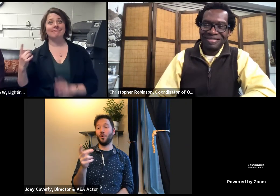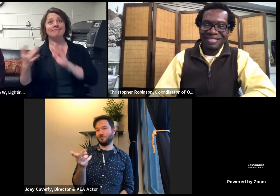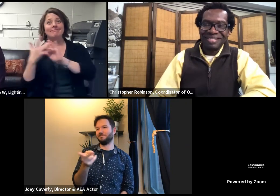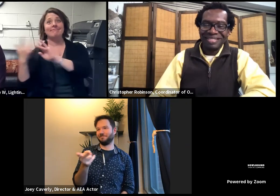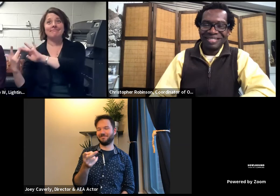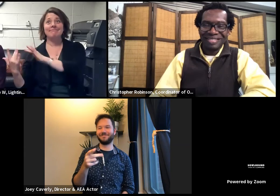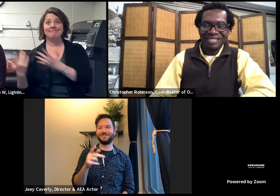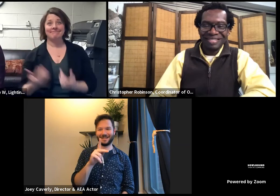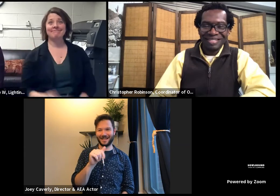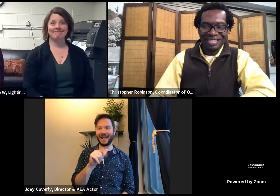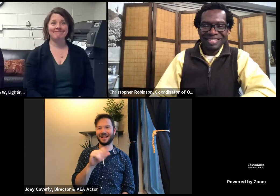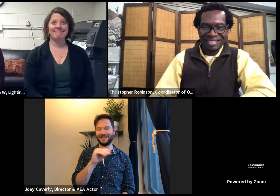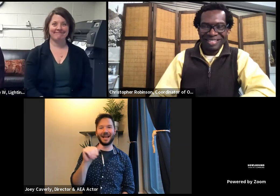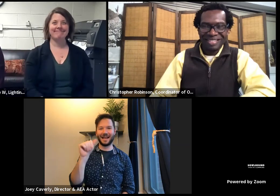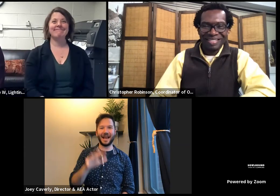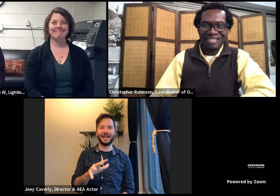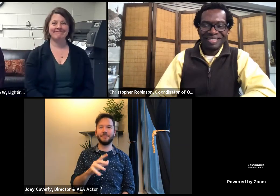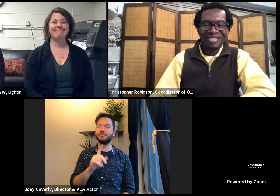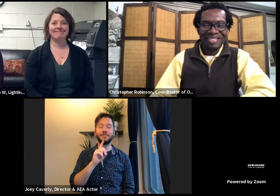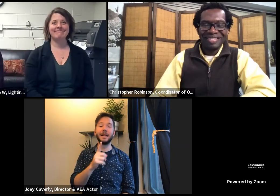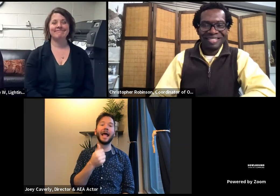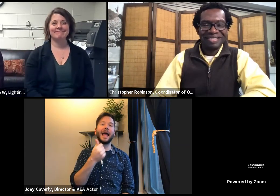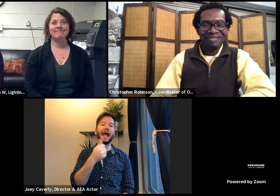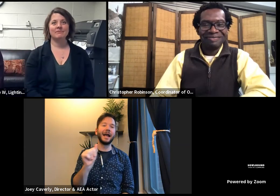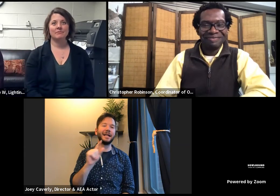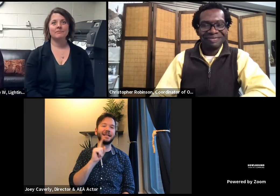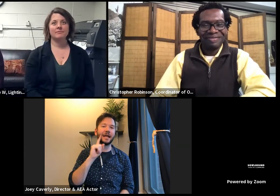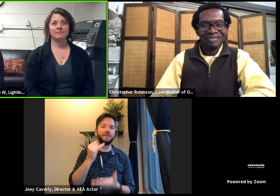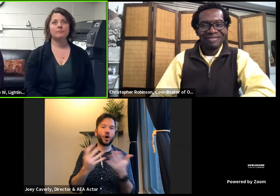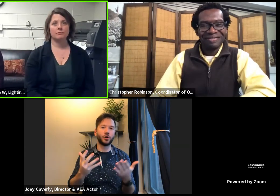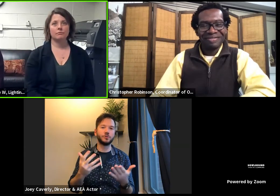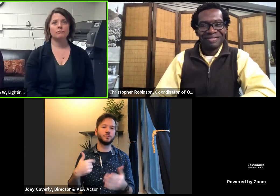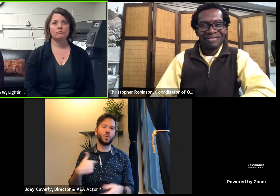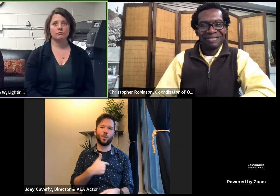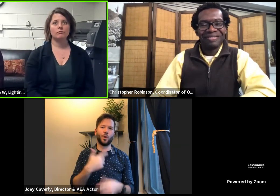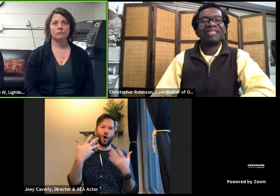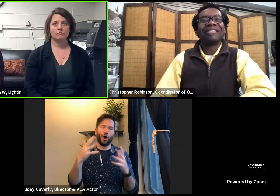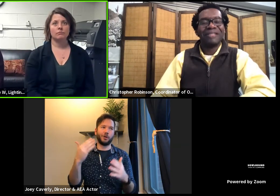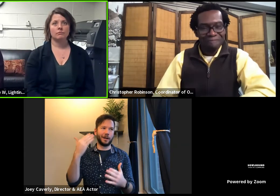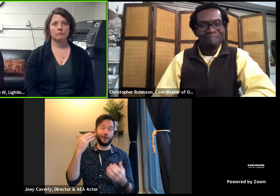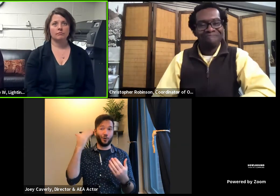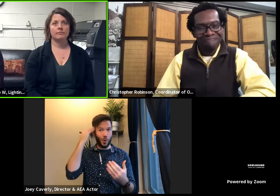feel free to reach out to me directly, or Kala, or Annie. And us too. Or any deaf artists,